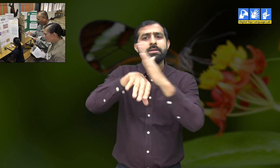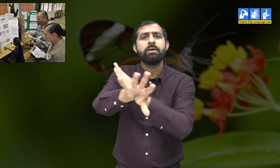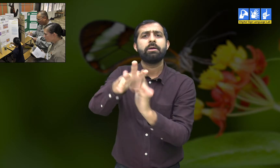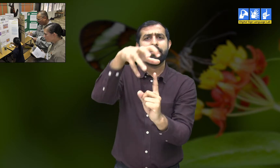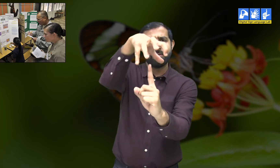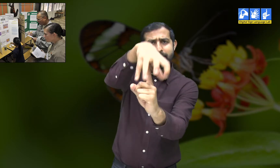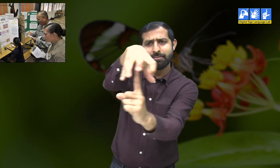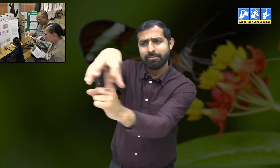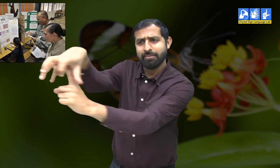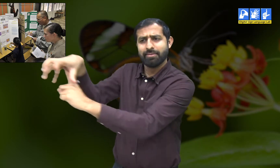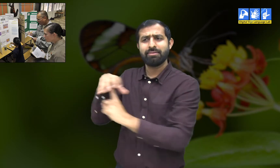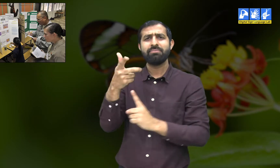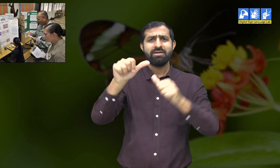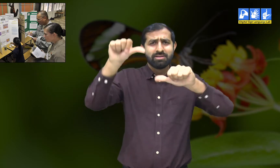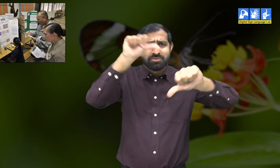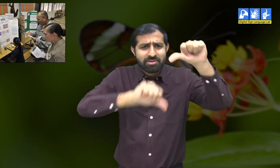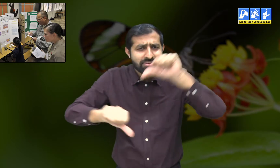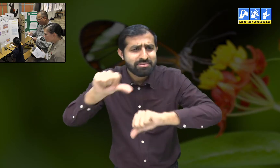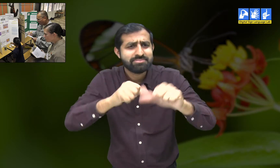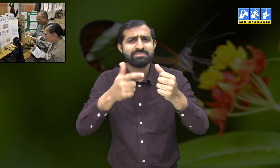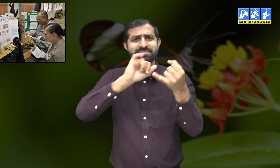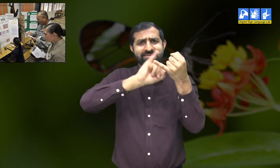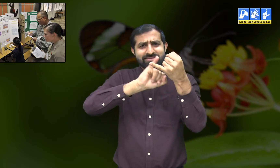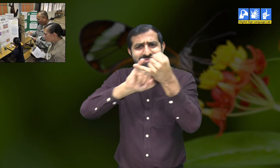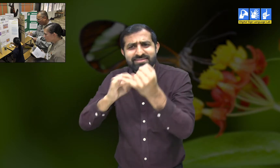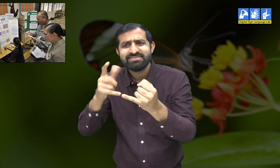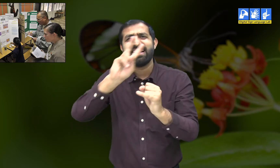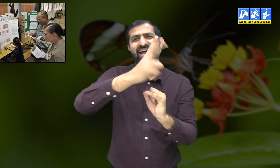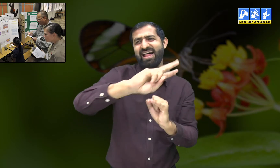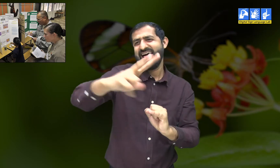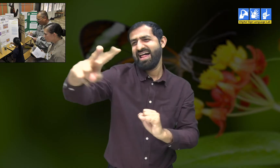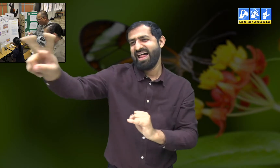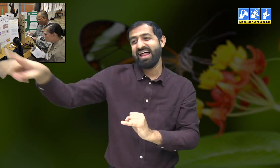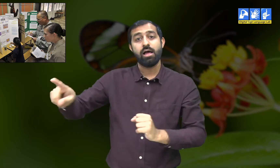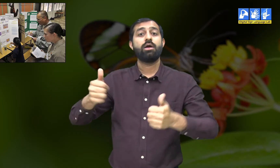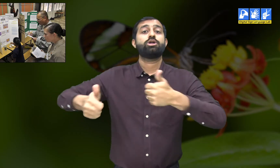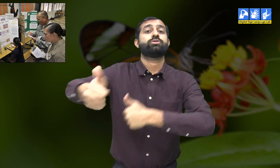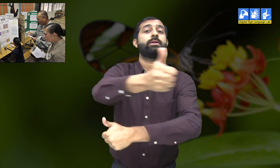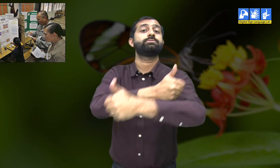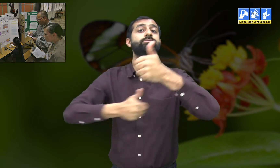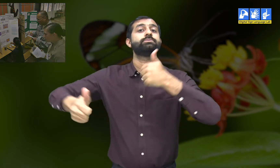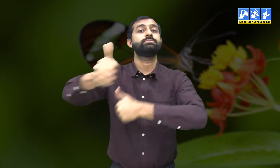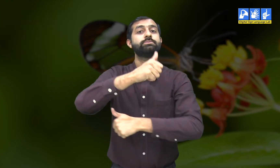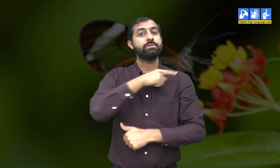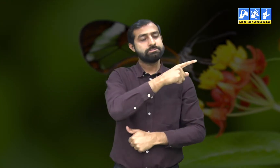It is a fair in which student participate to display their experiments and different science projects.